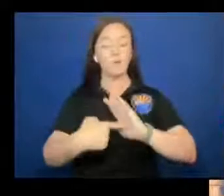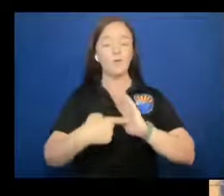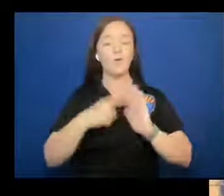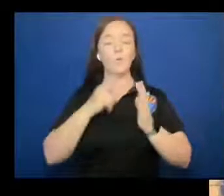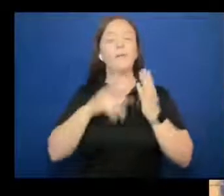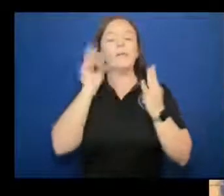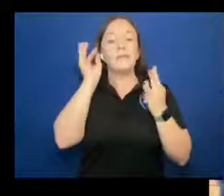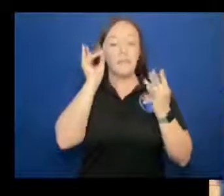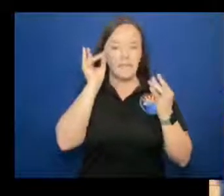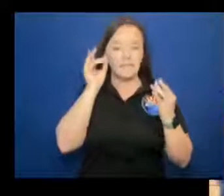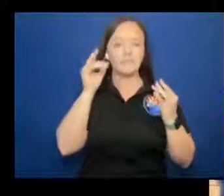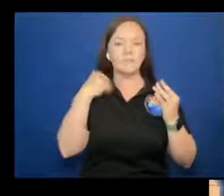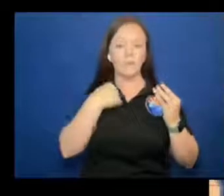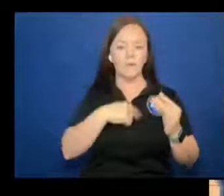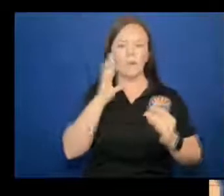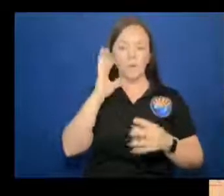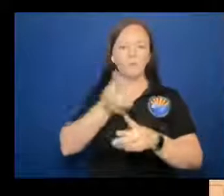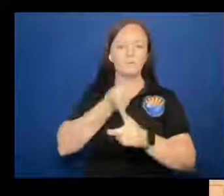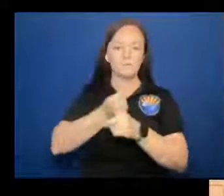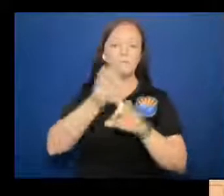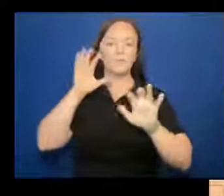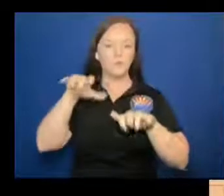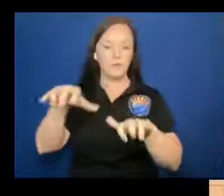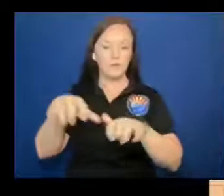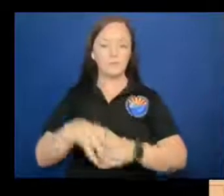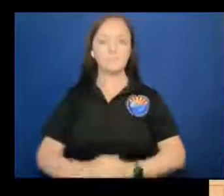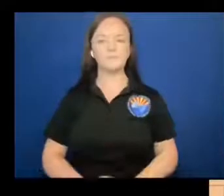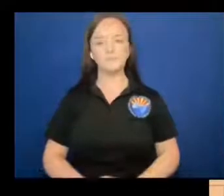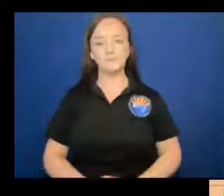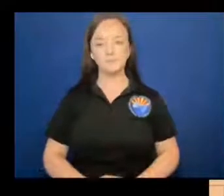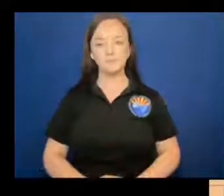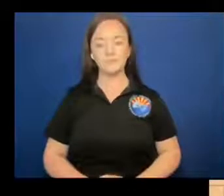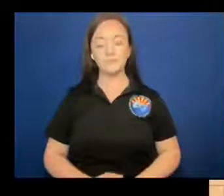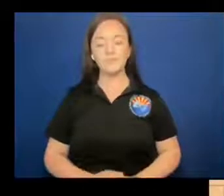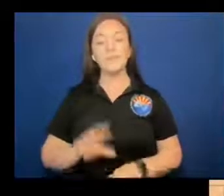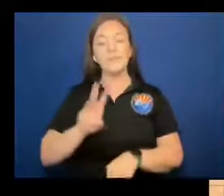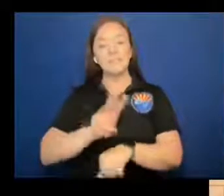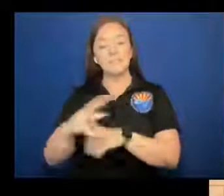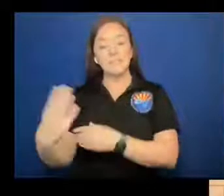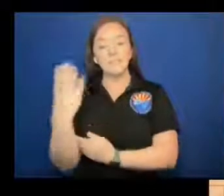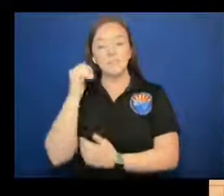GOING. AS COME TO THE NORTH WHERE WE HAVE THE LARGE RUN THAT